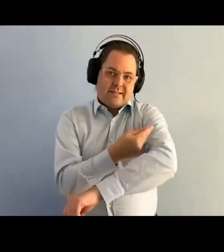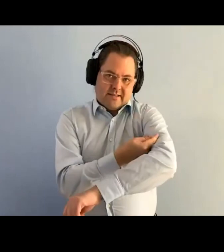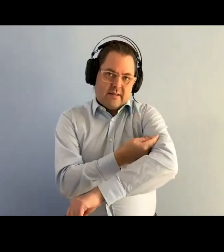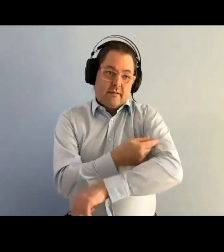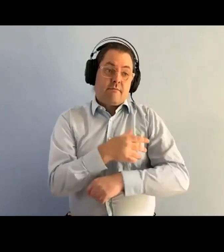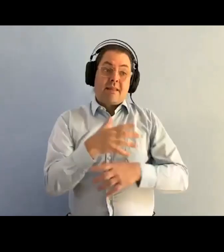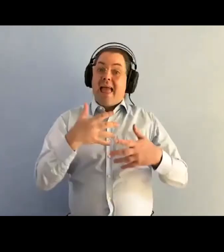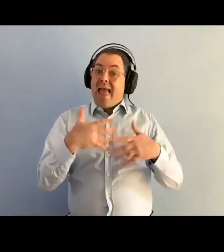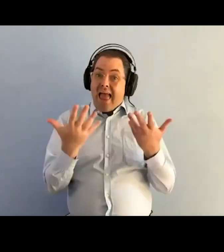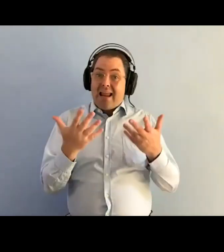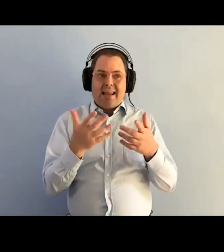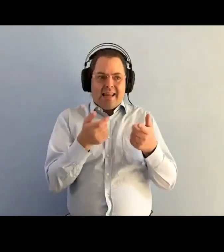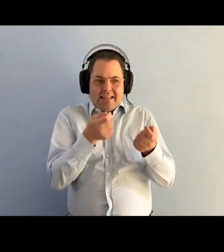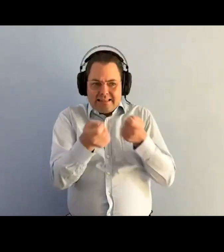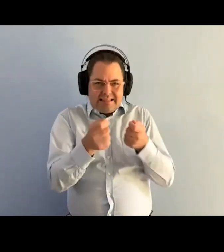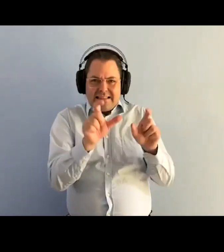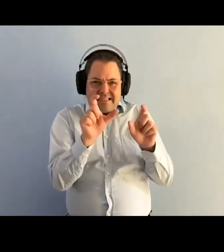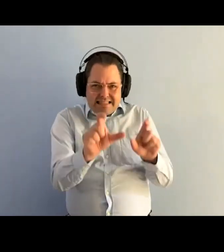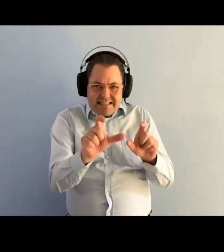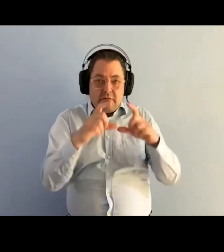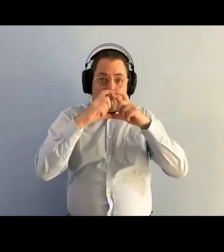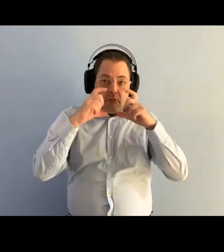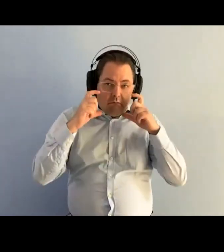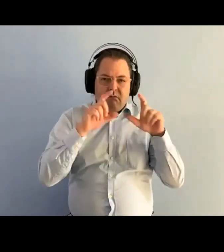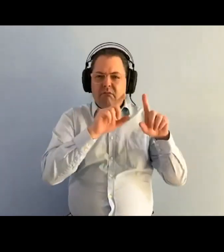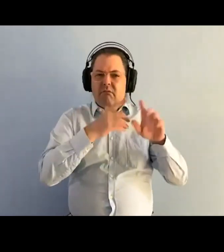considerations for wider COVID-19 responses. It's really essential that